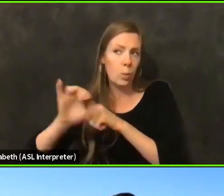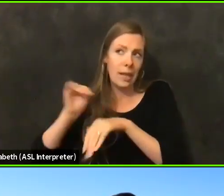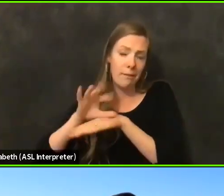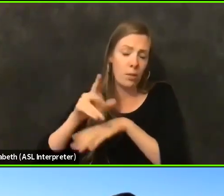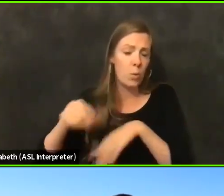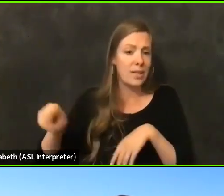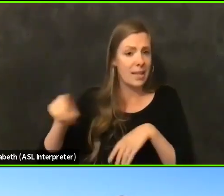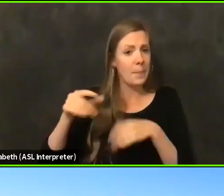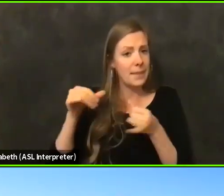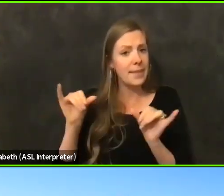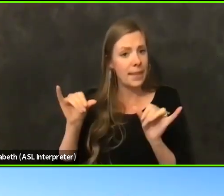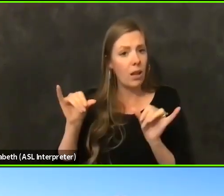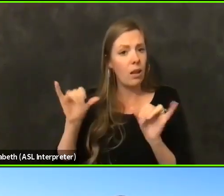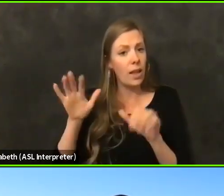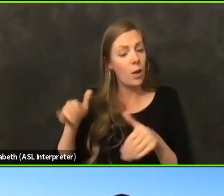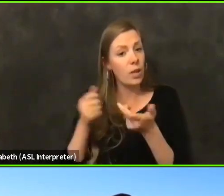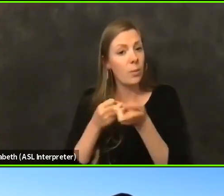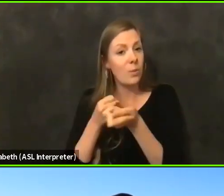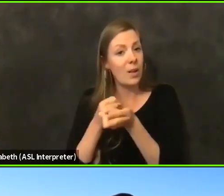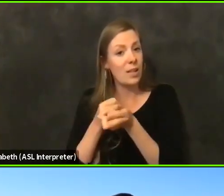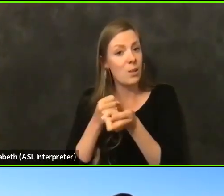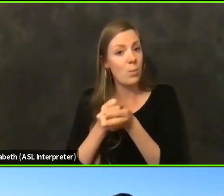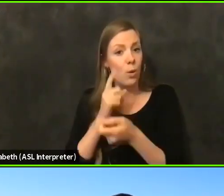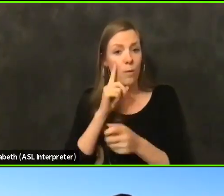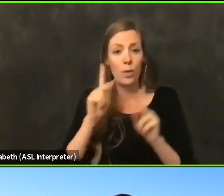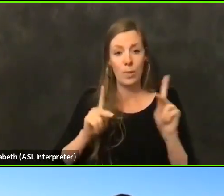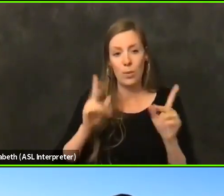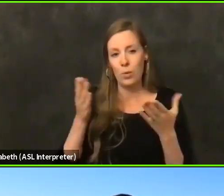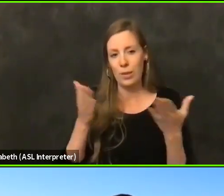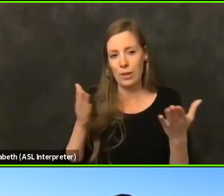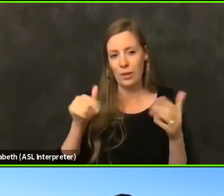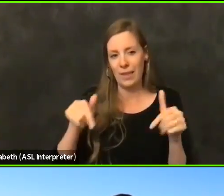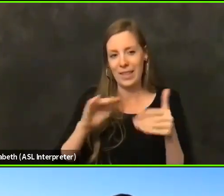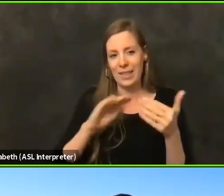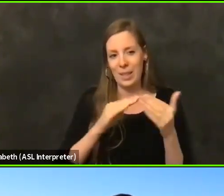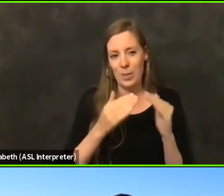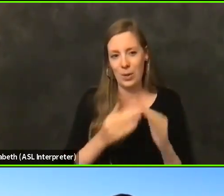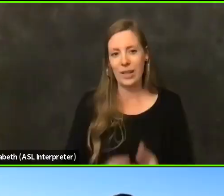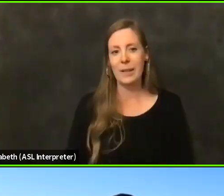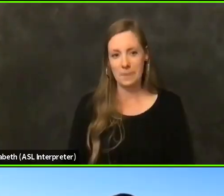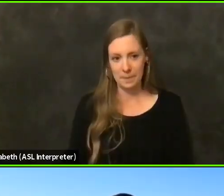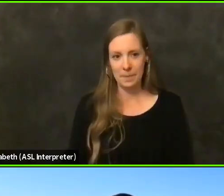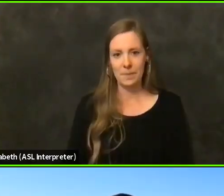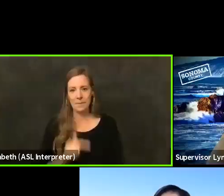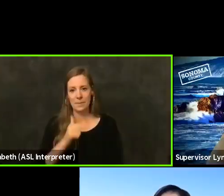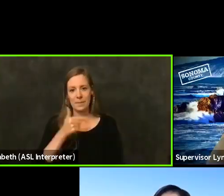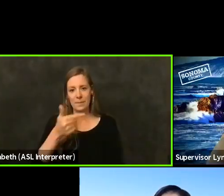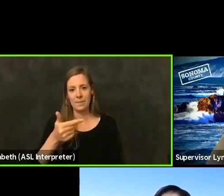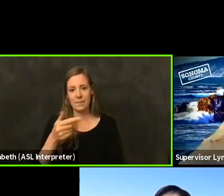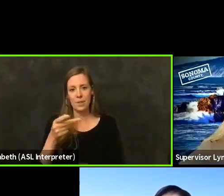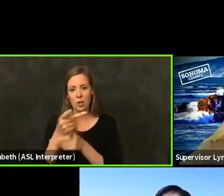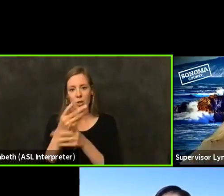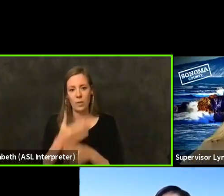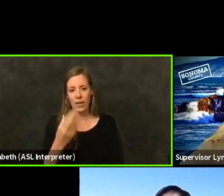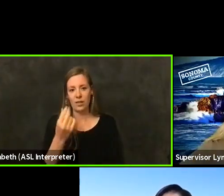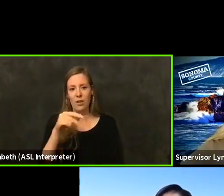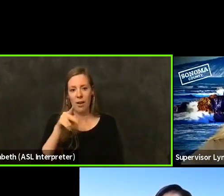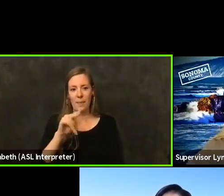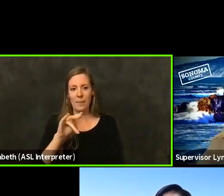a great deal of support to those that are going to be serving the community. So now I'll turn to Supervisor Hopkins.